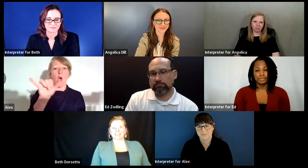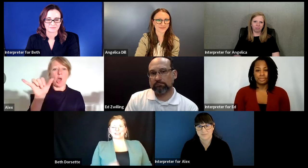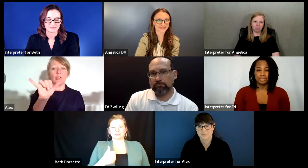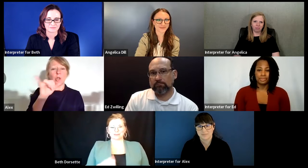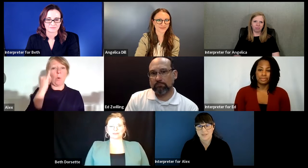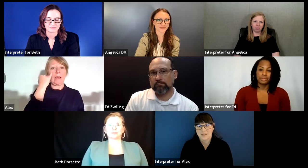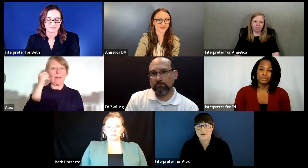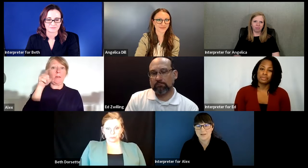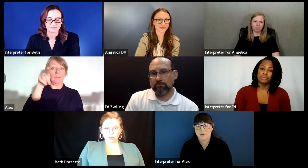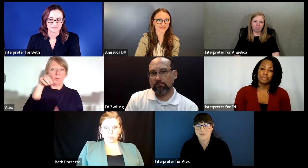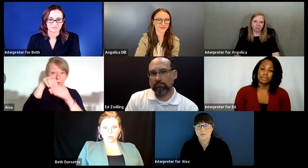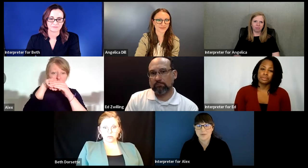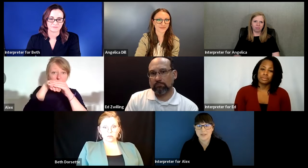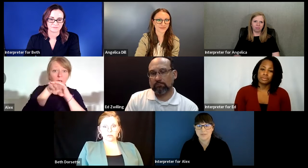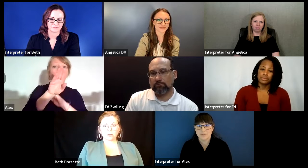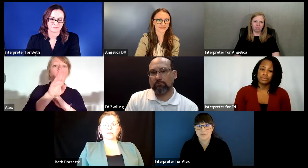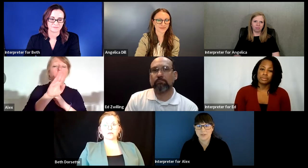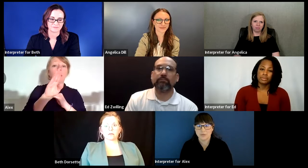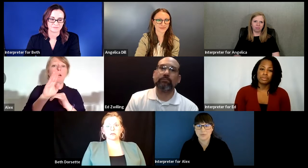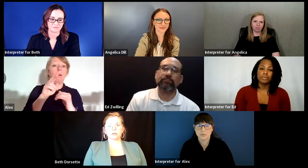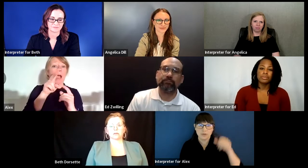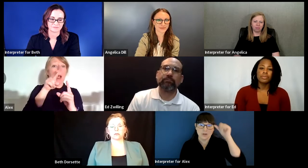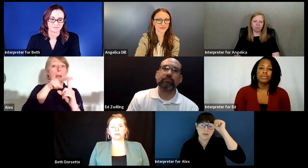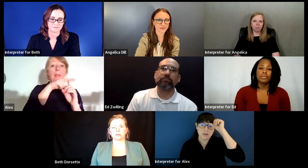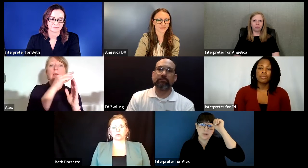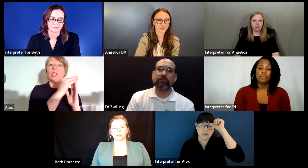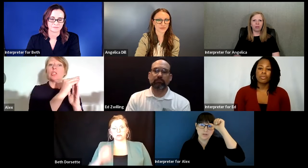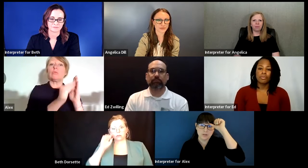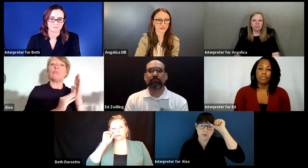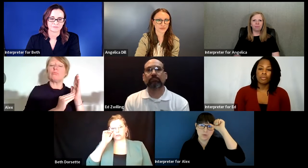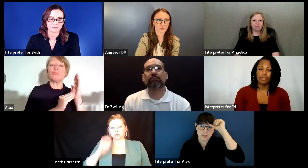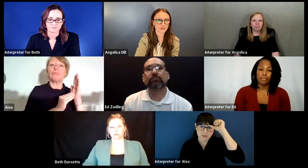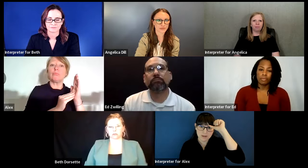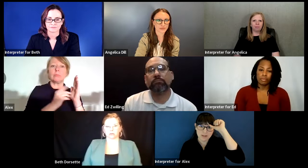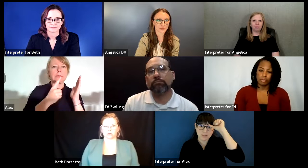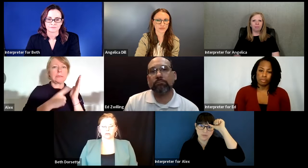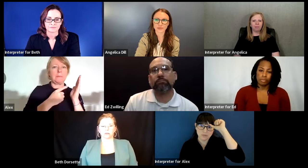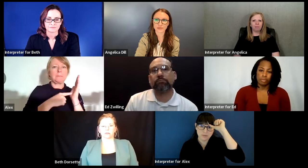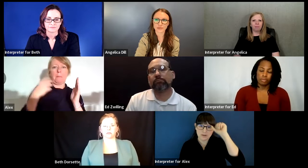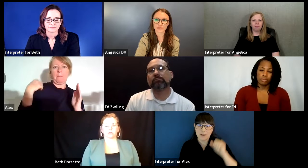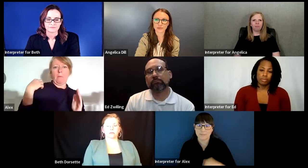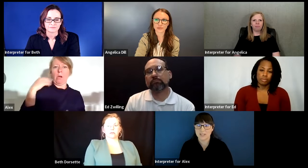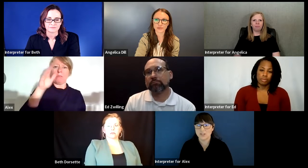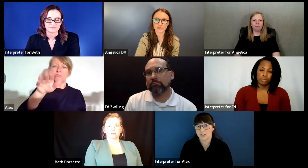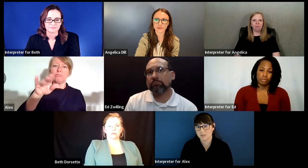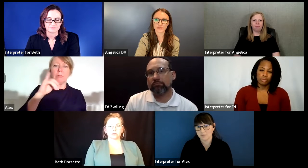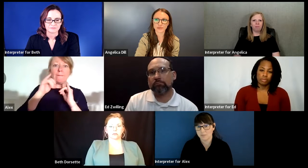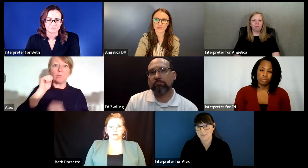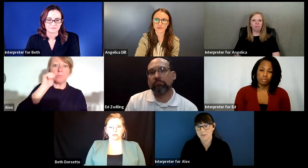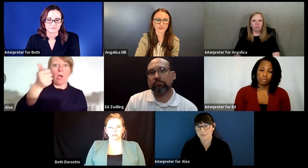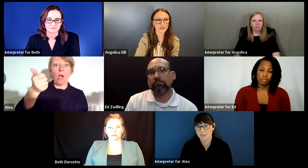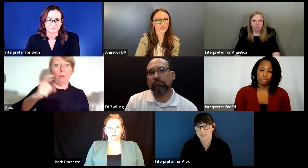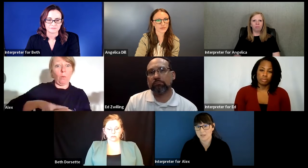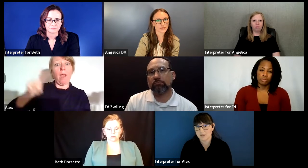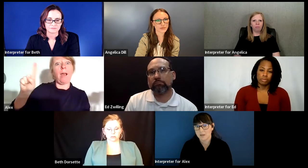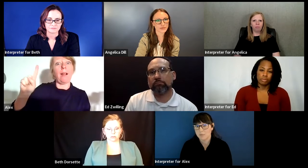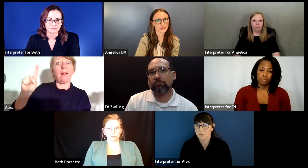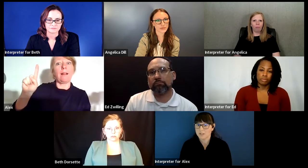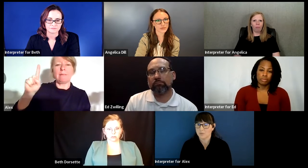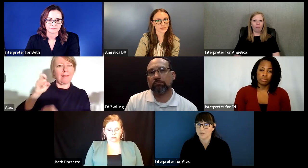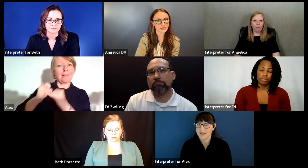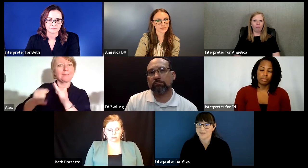Also, if you go in and you fill out an application, maybe the boss will